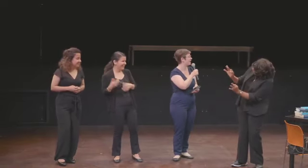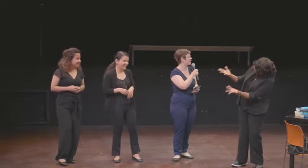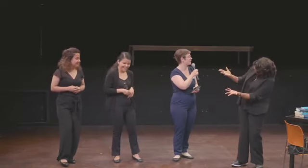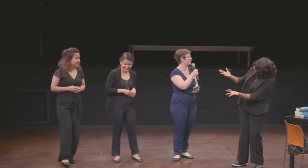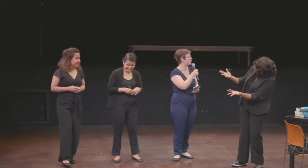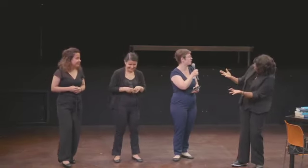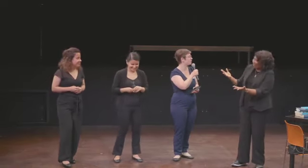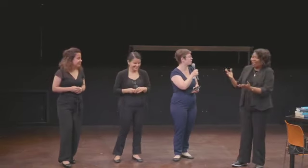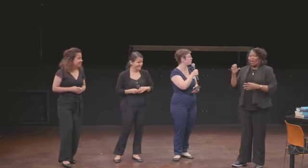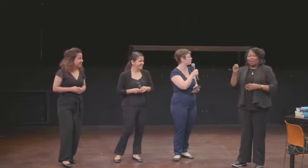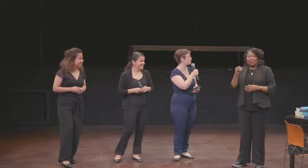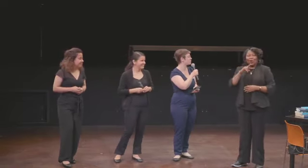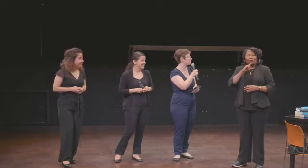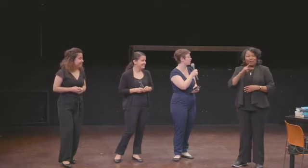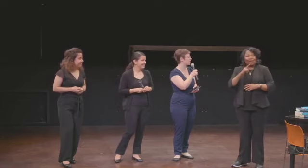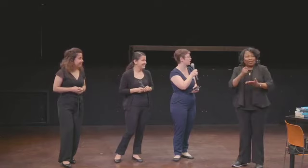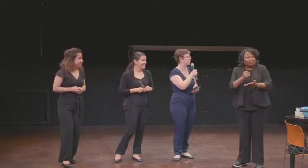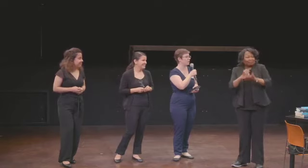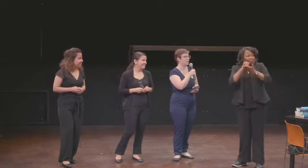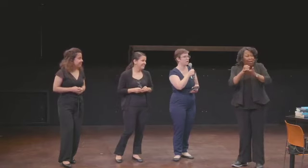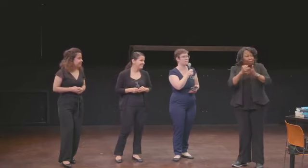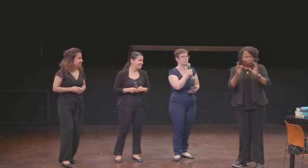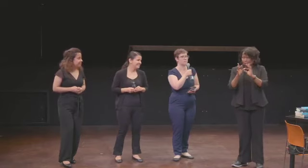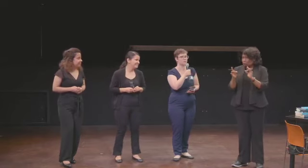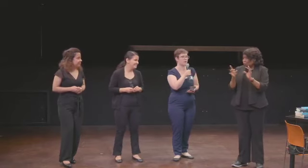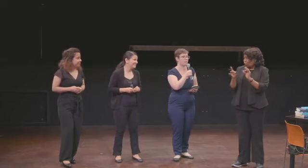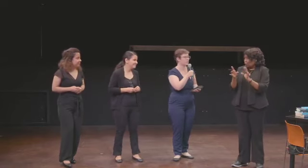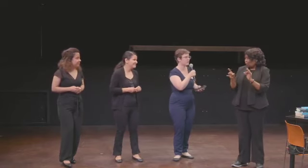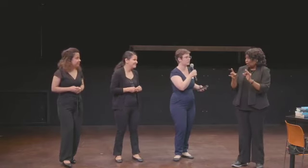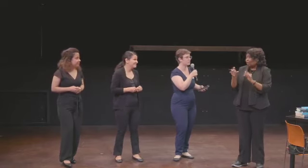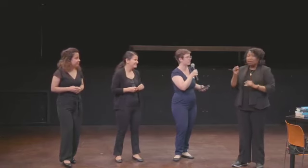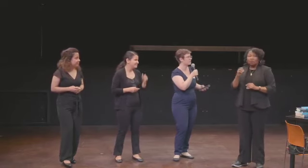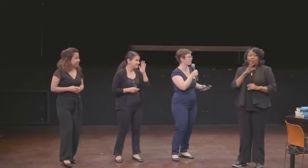And I think it really enriched the story. So I'm gonna talk a little bit about Steppenwolf